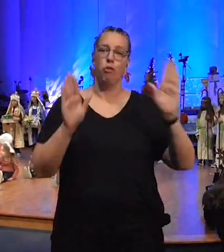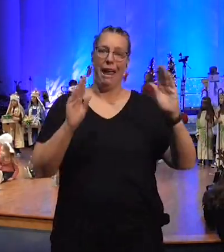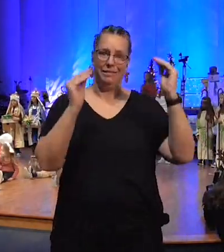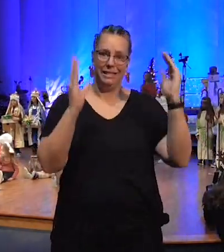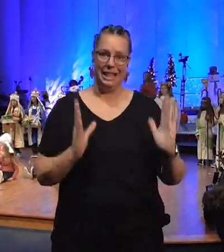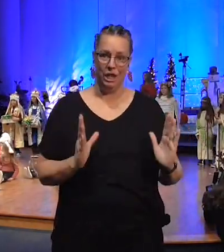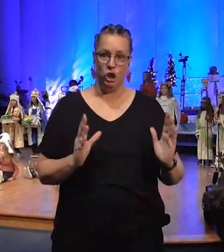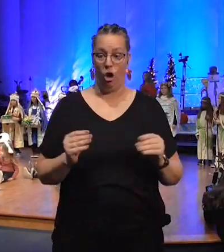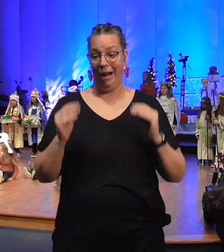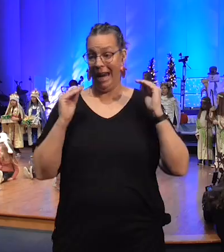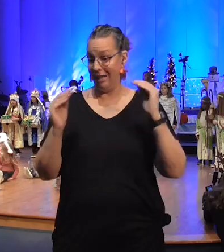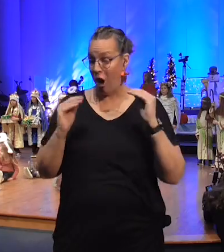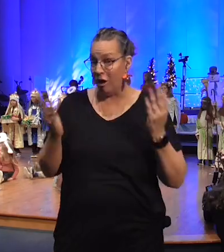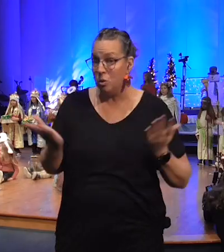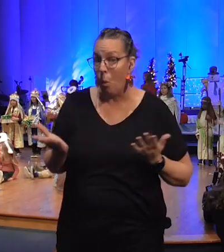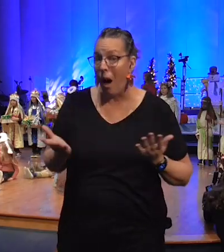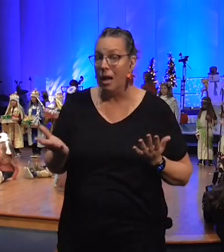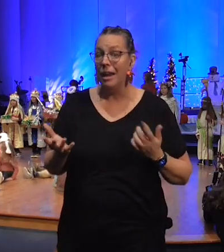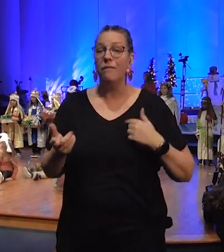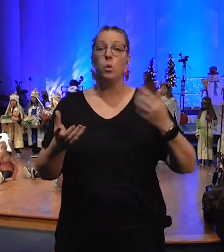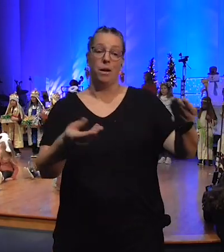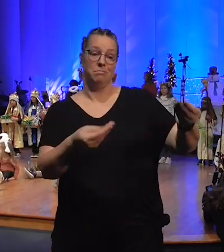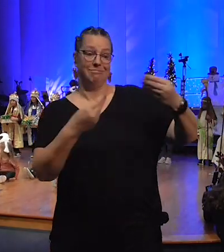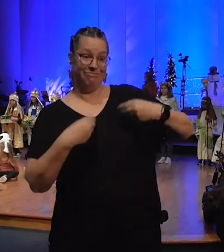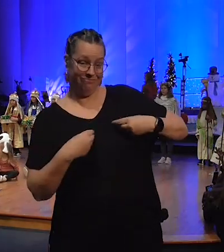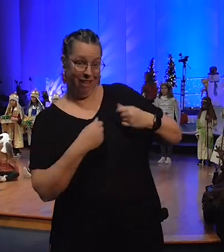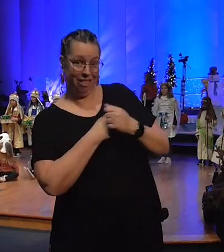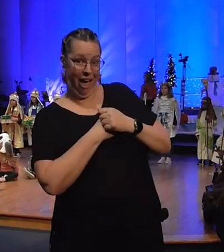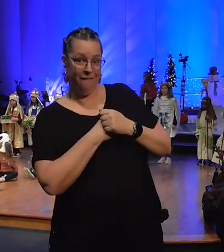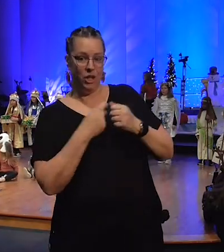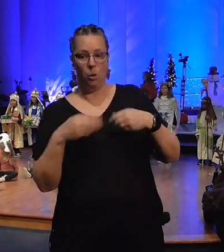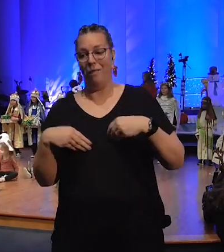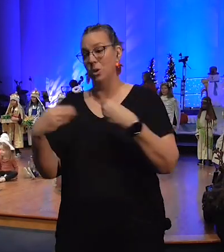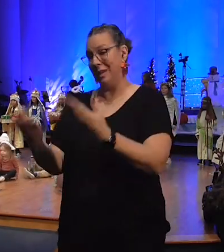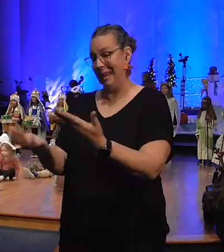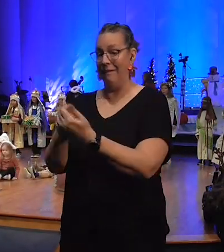Jesus because he became one of the world's greatest teachers he taught us things like